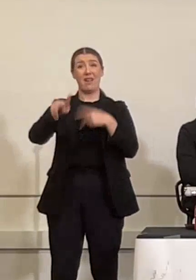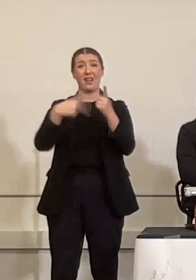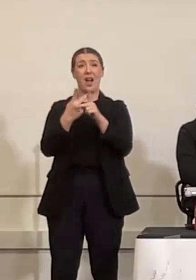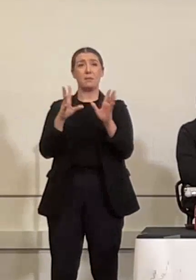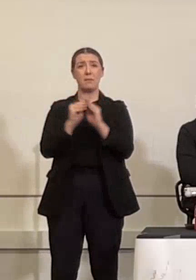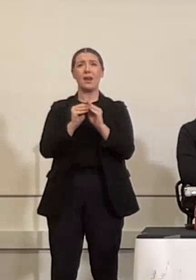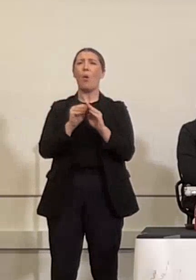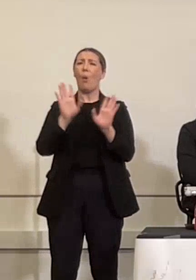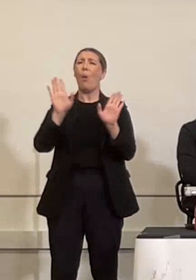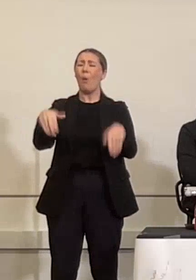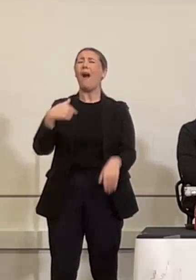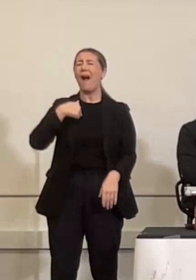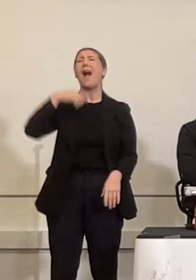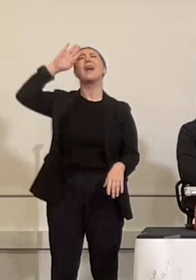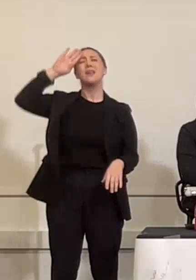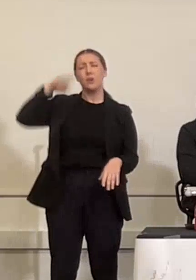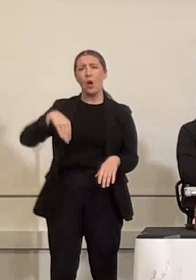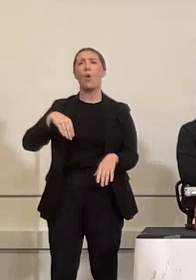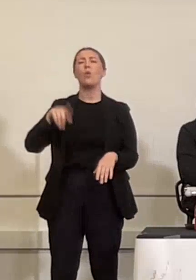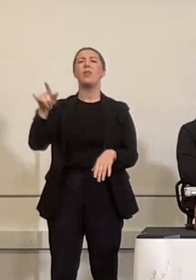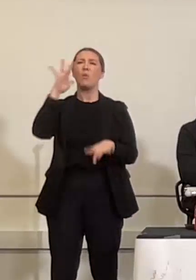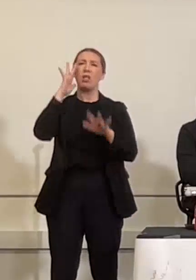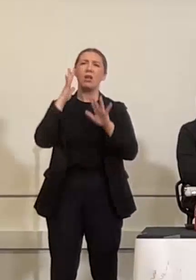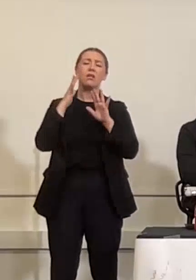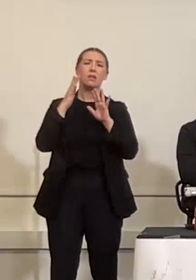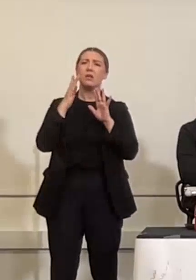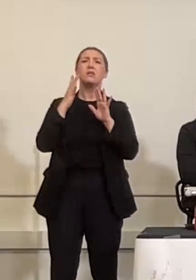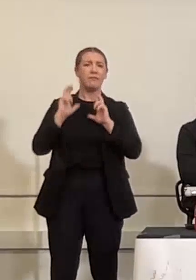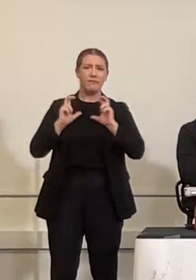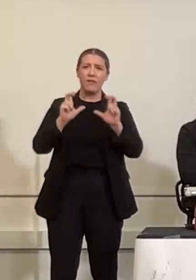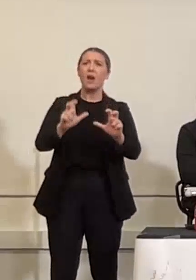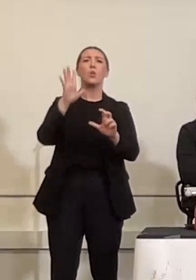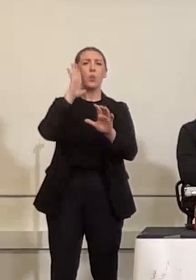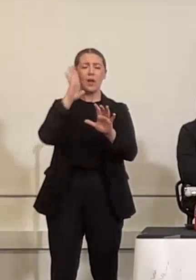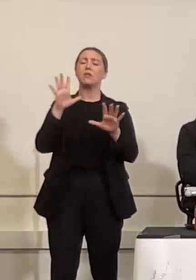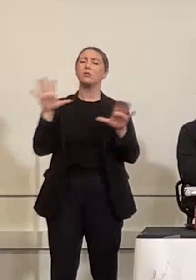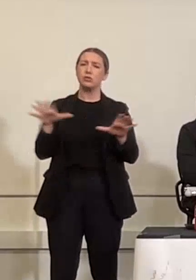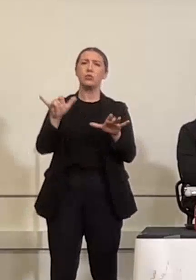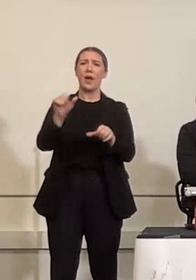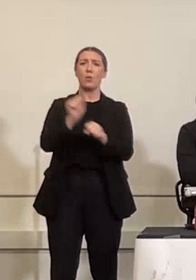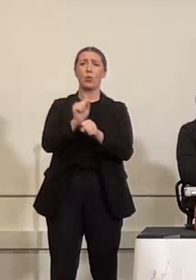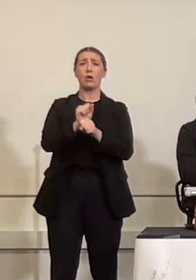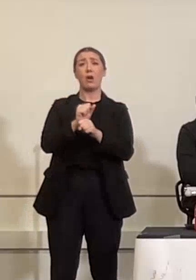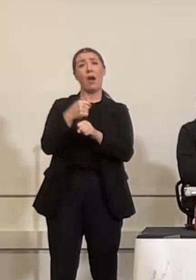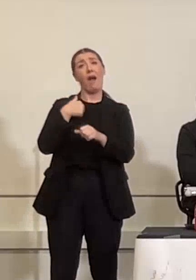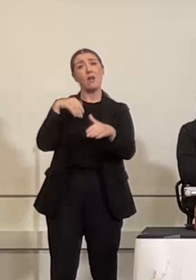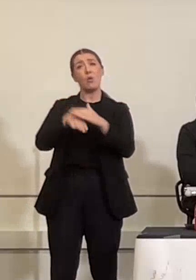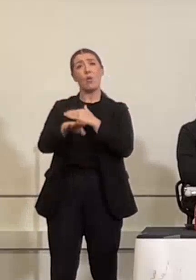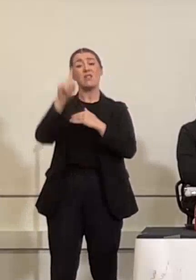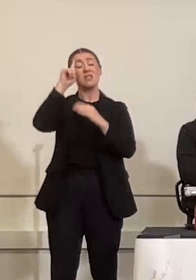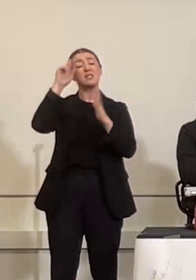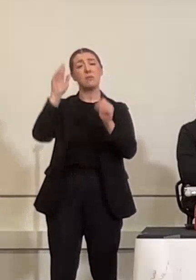they're going to fund and they're going to do the work that I need and I go in there expecting that that's the outcome I'm gonna get.